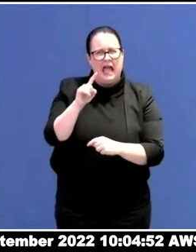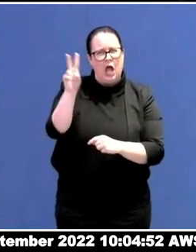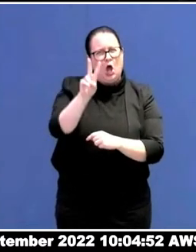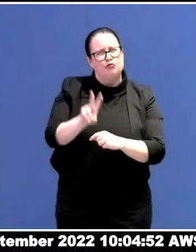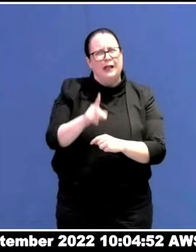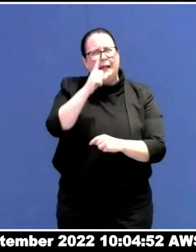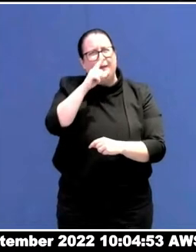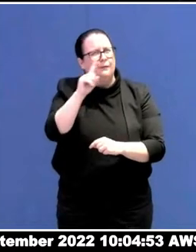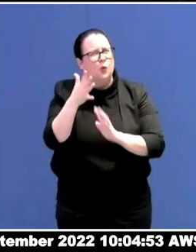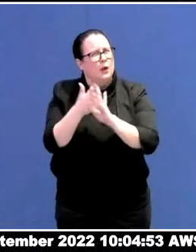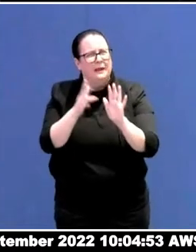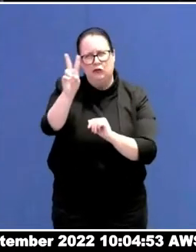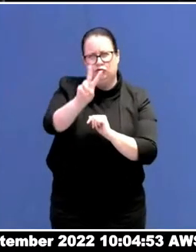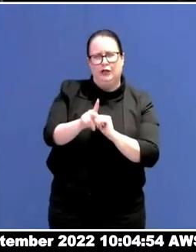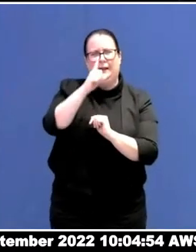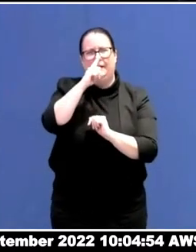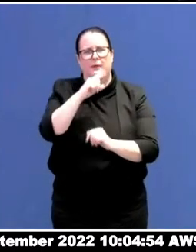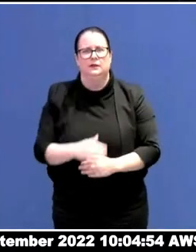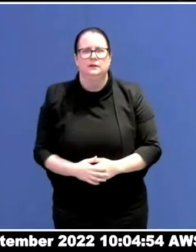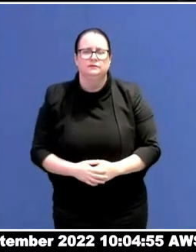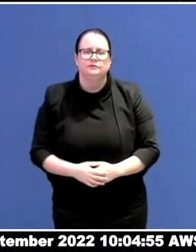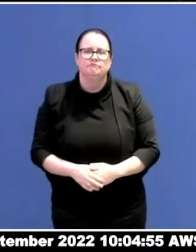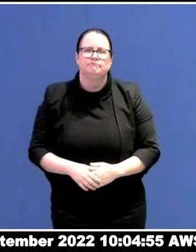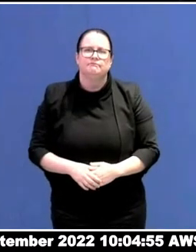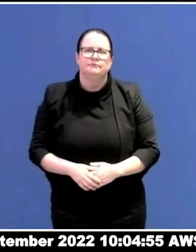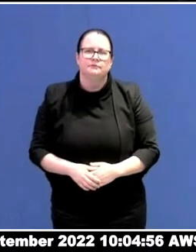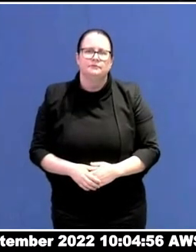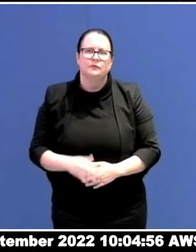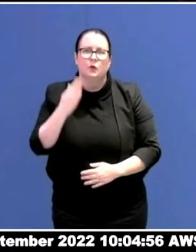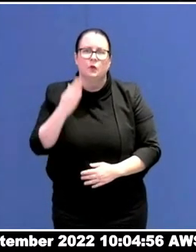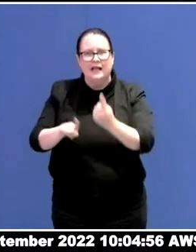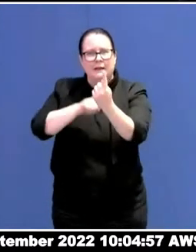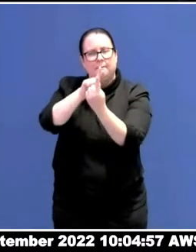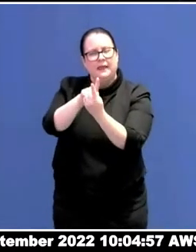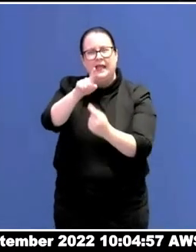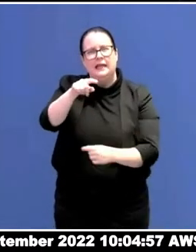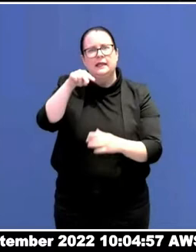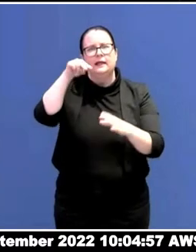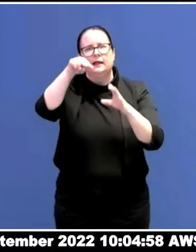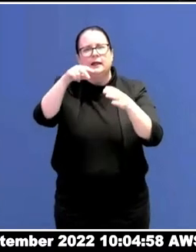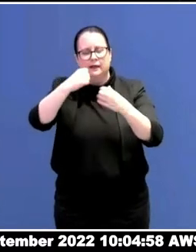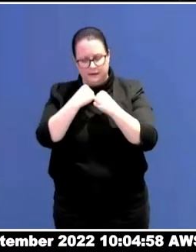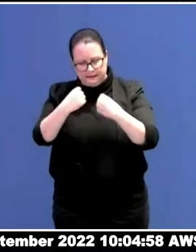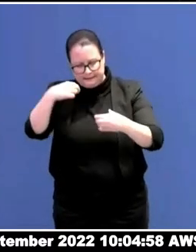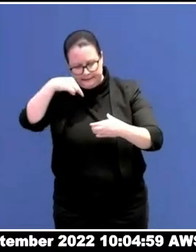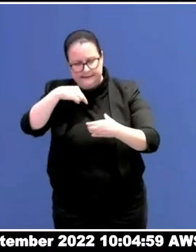you mean by that? TERRY: Understanding that people's intentions, though they may appear